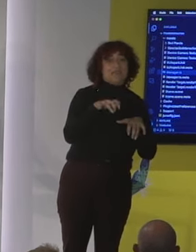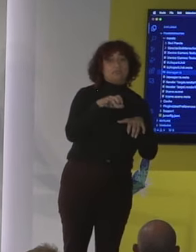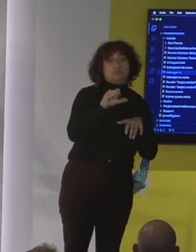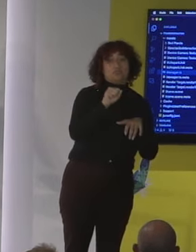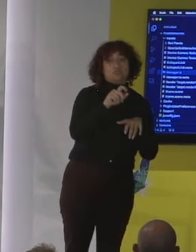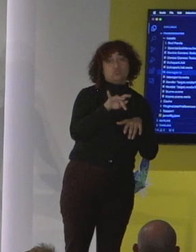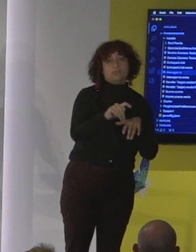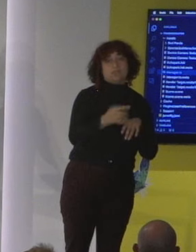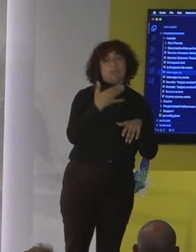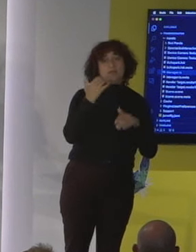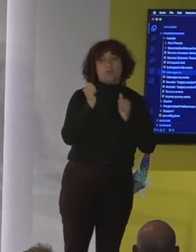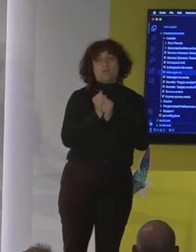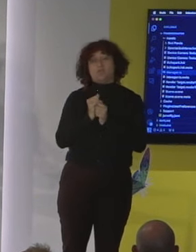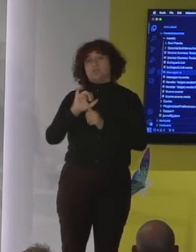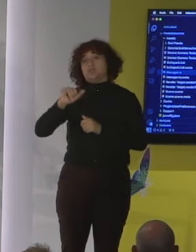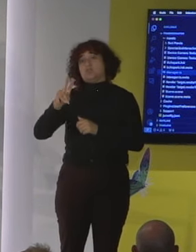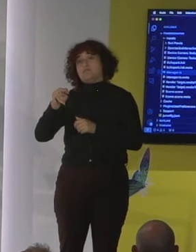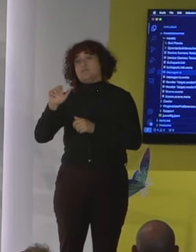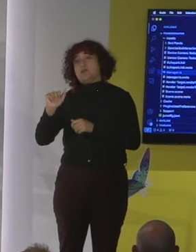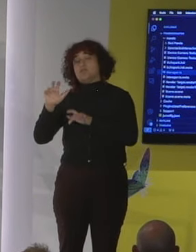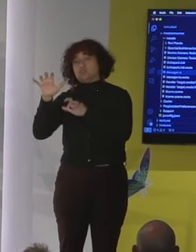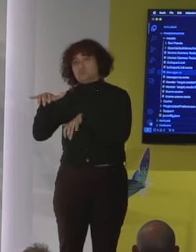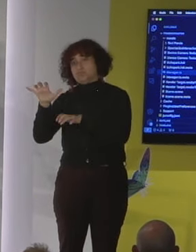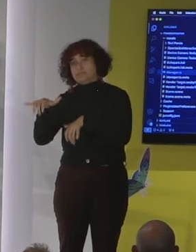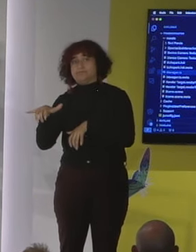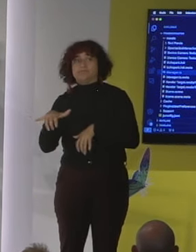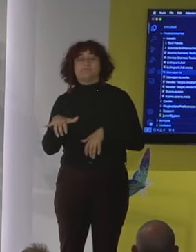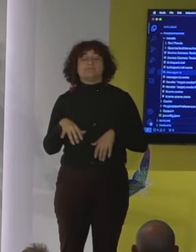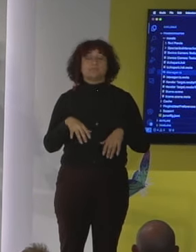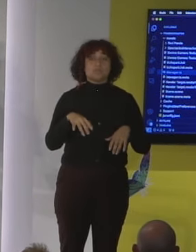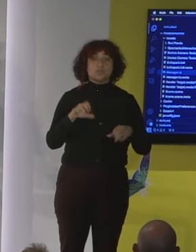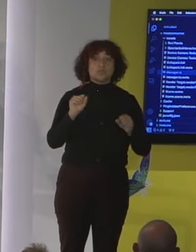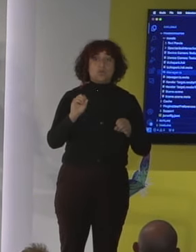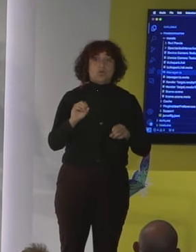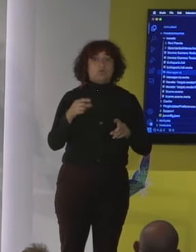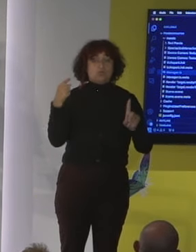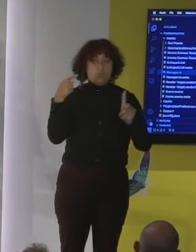So, the at component declaration here, decorator rather,